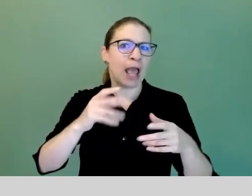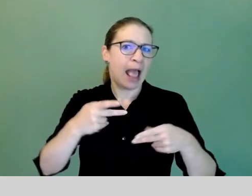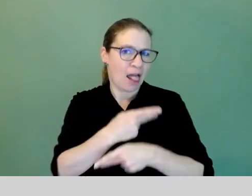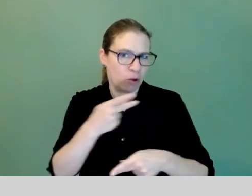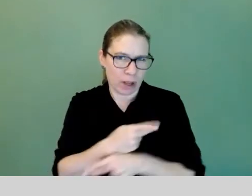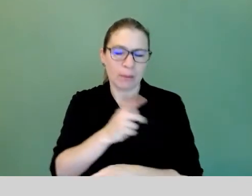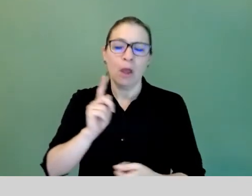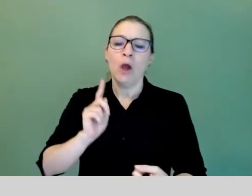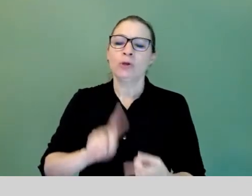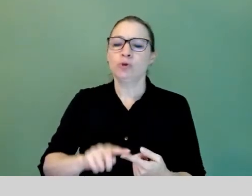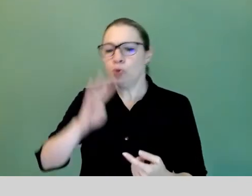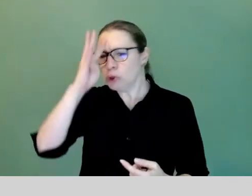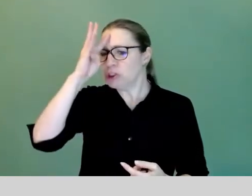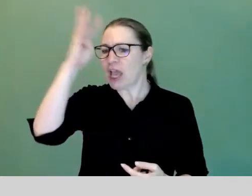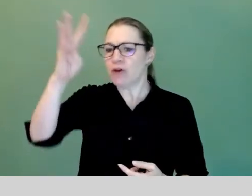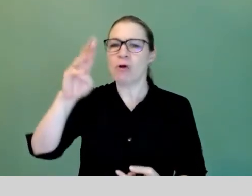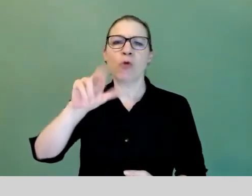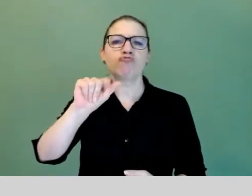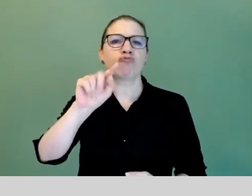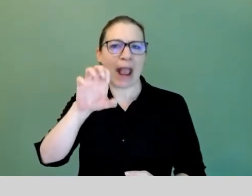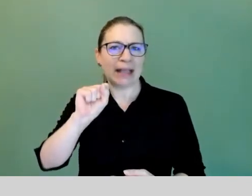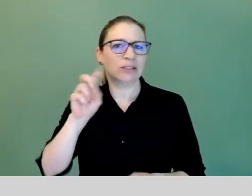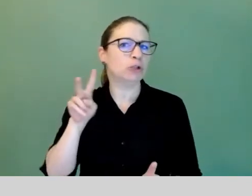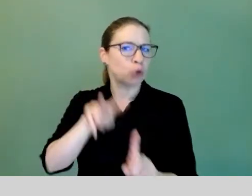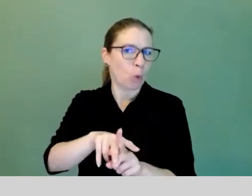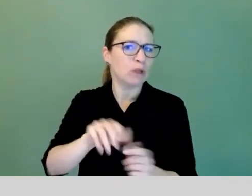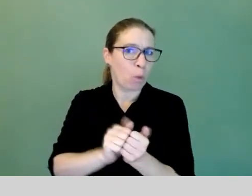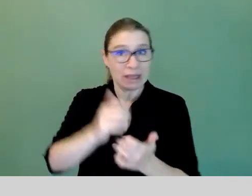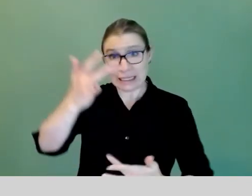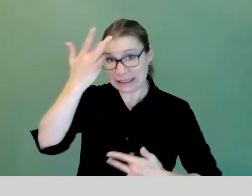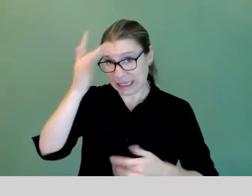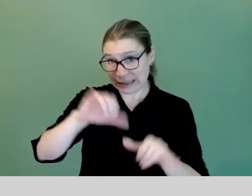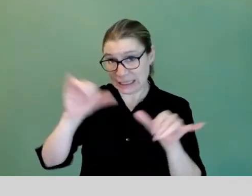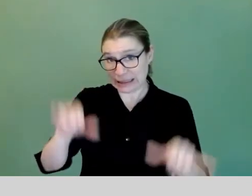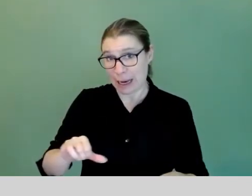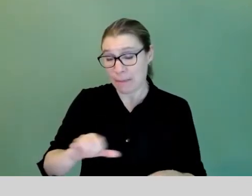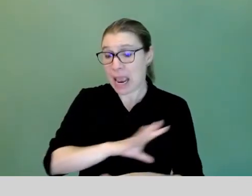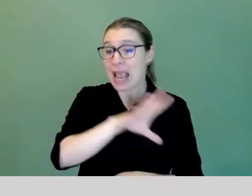to randomly generate a set of rates associated with the disease system.